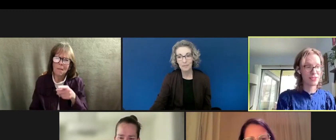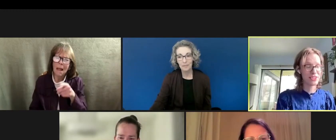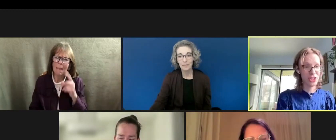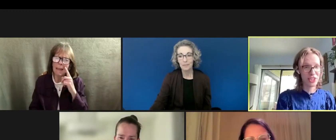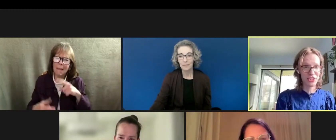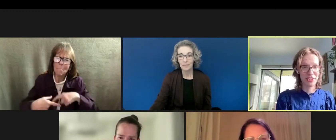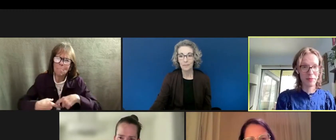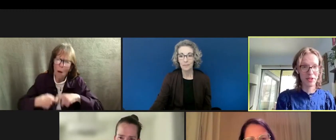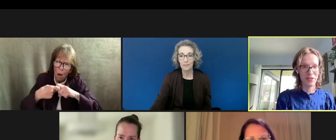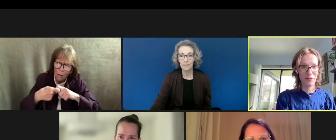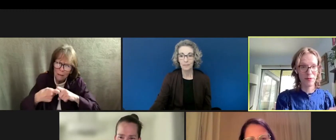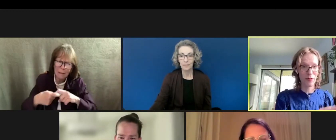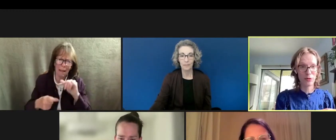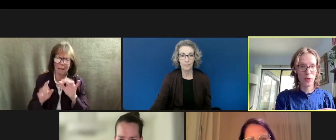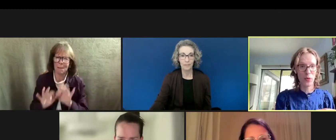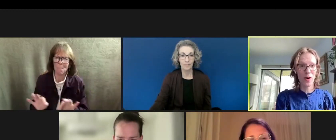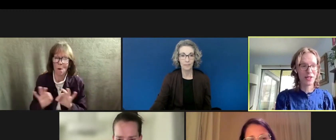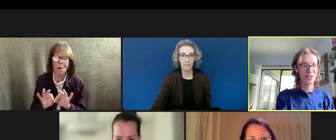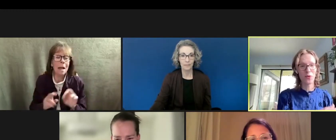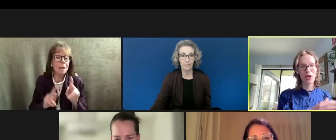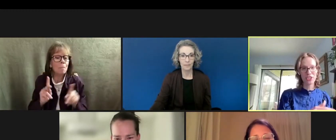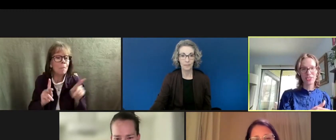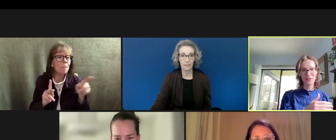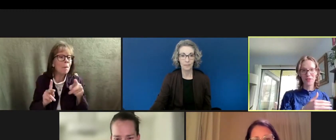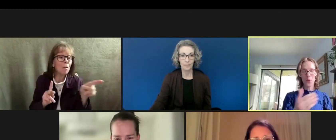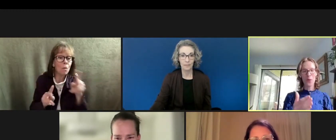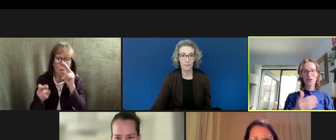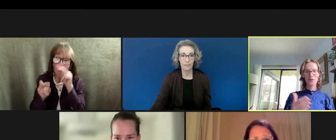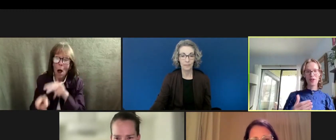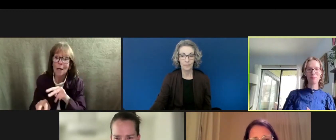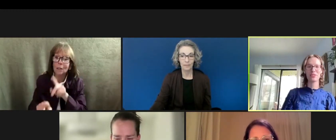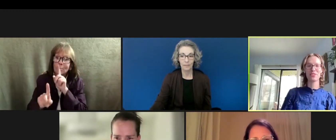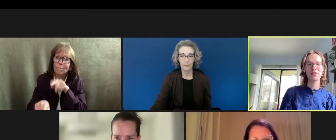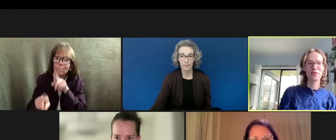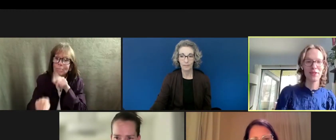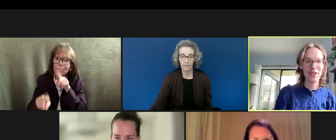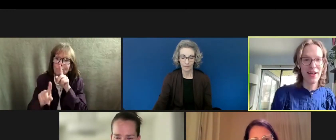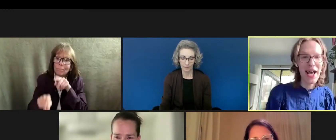And we've got suggestions coming in from folks who are watching of what could have happened differently.